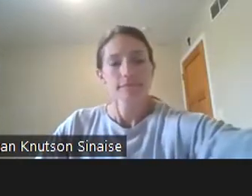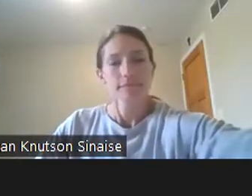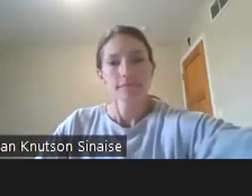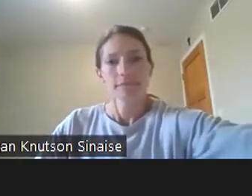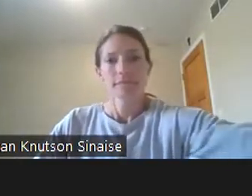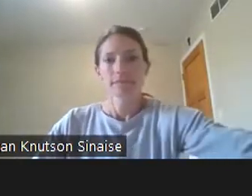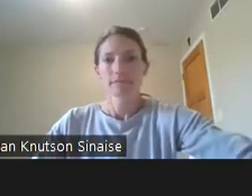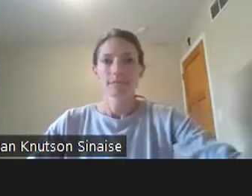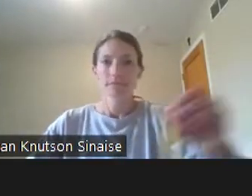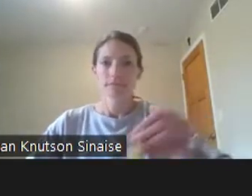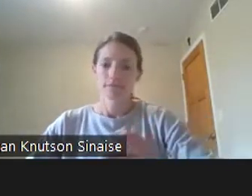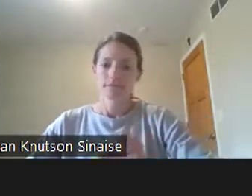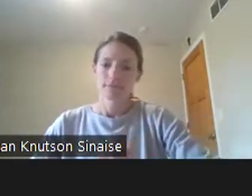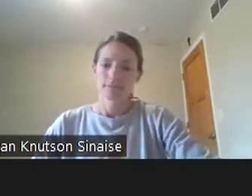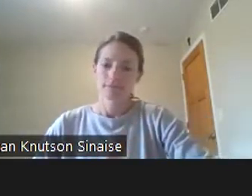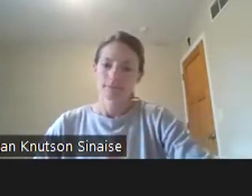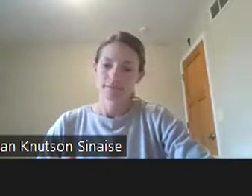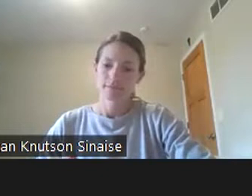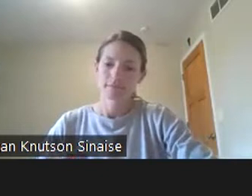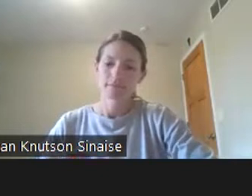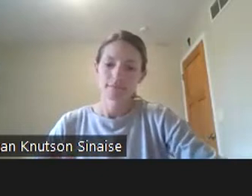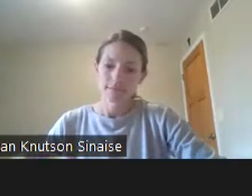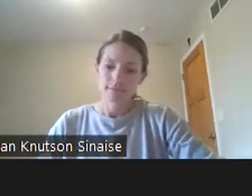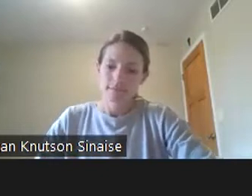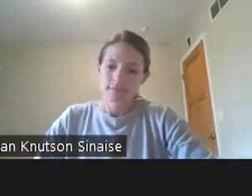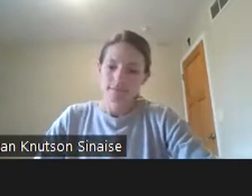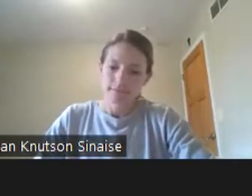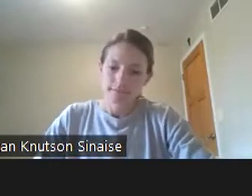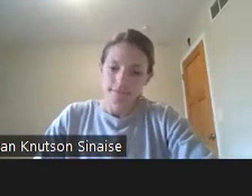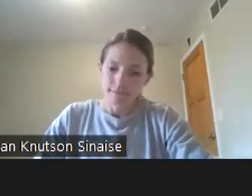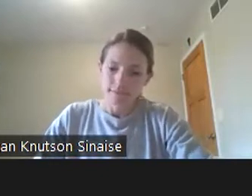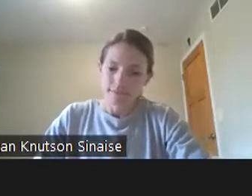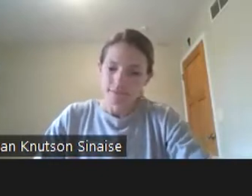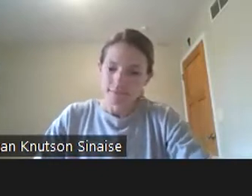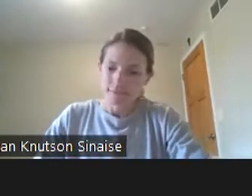and others have been a part of this effort as well. Thank you so much for inviting us to speak